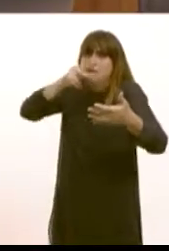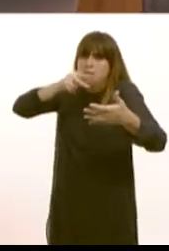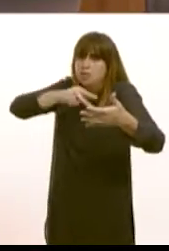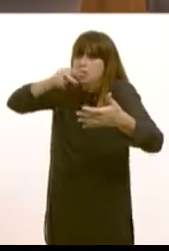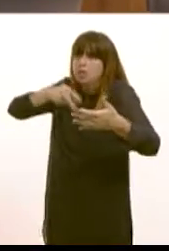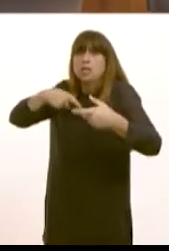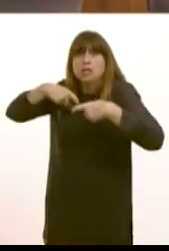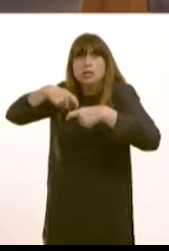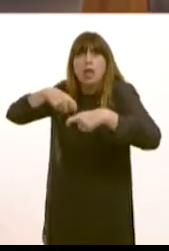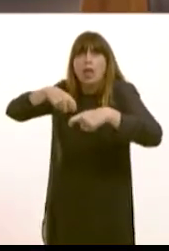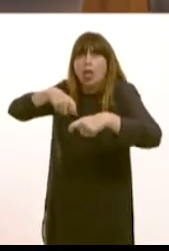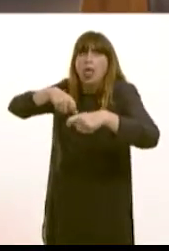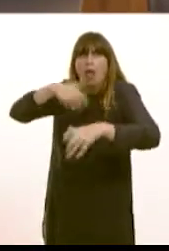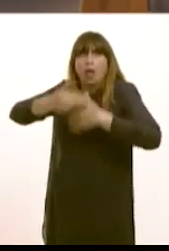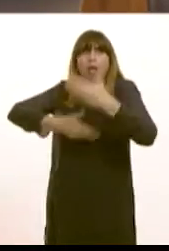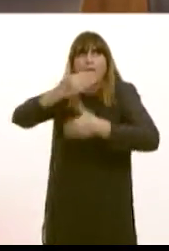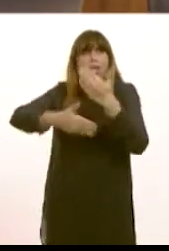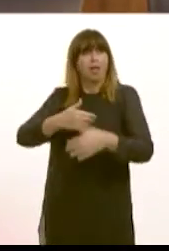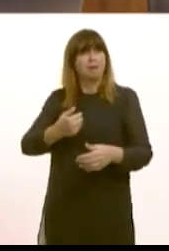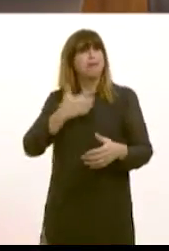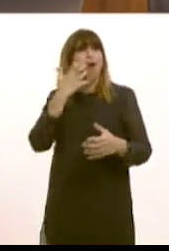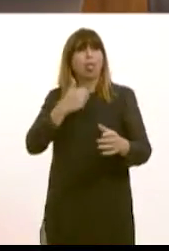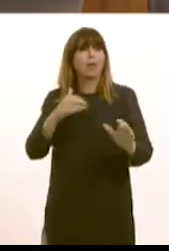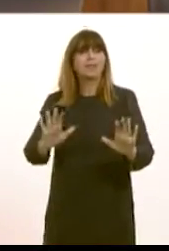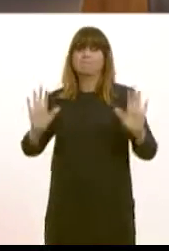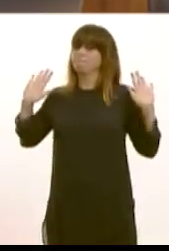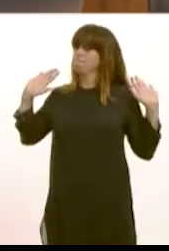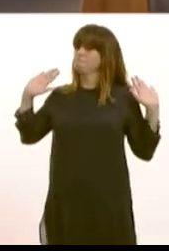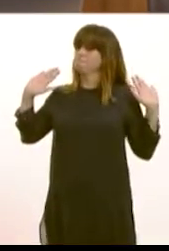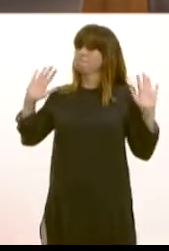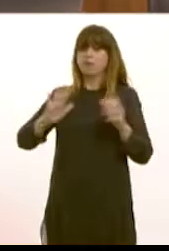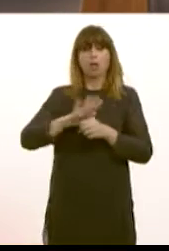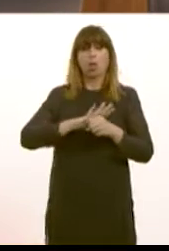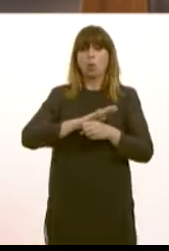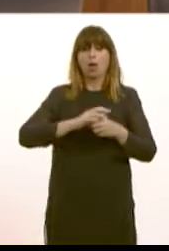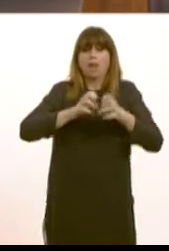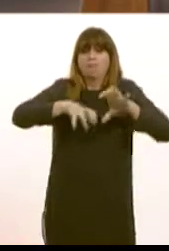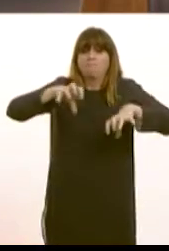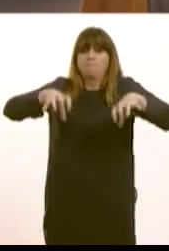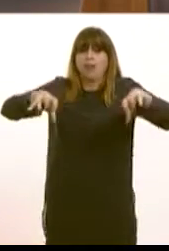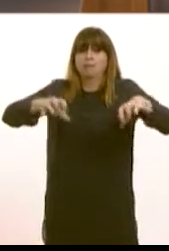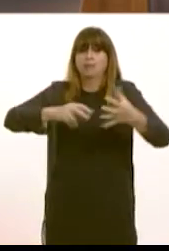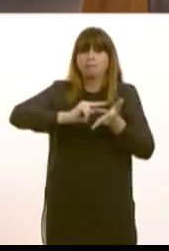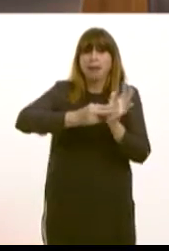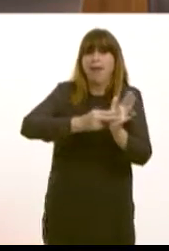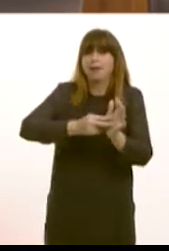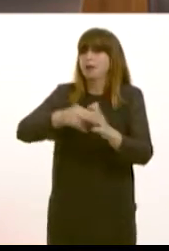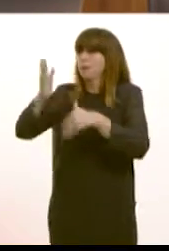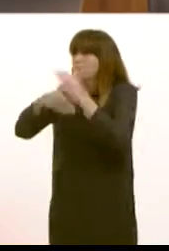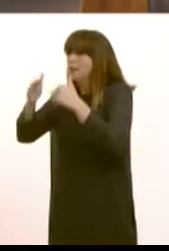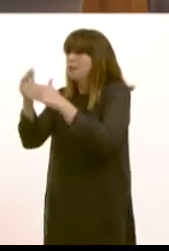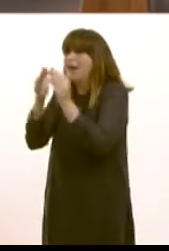But, I never make any comments on any LDP anywhere in Wales as far as whether it should